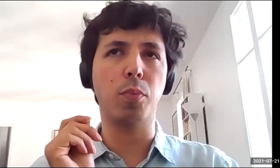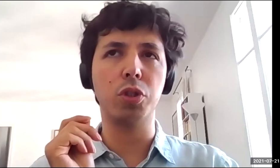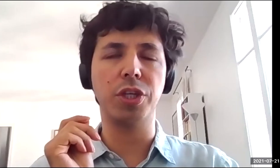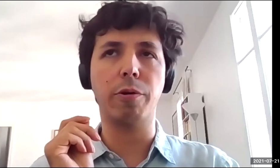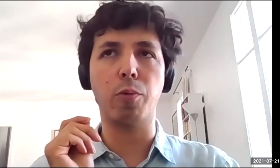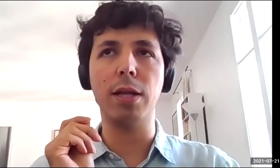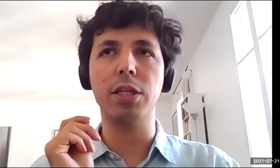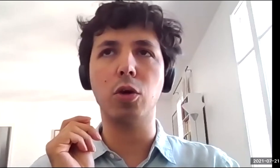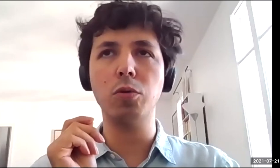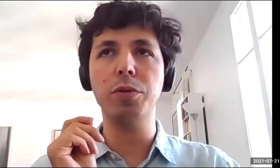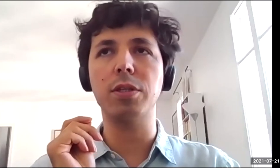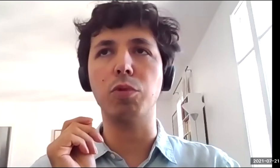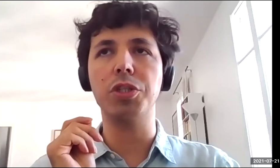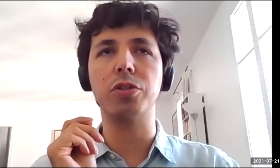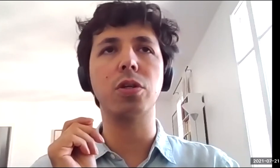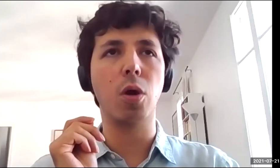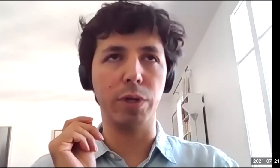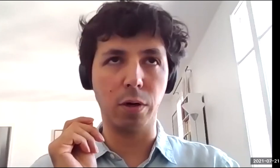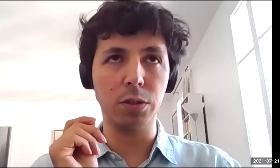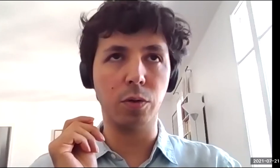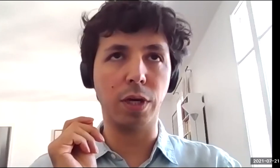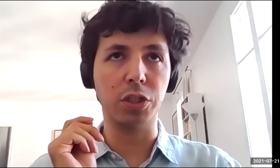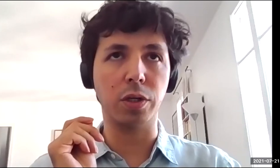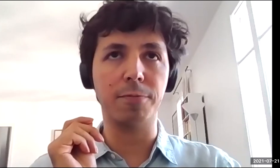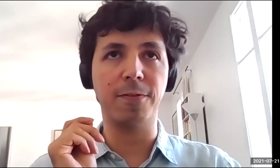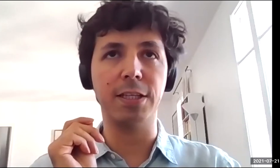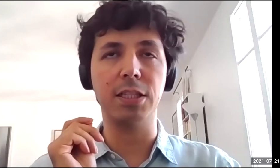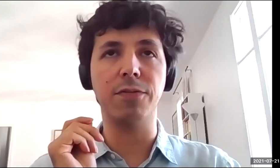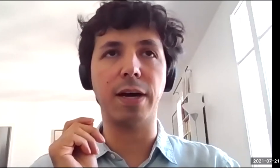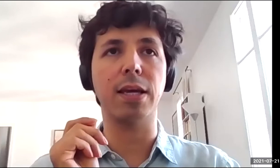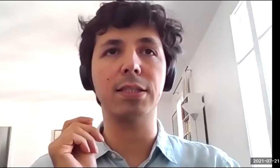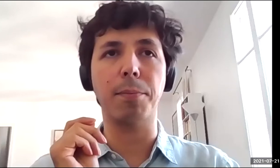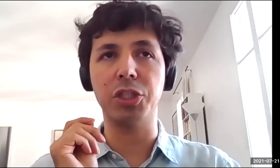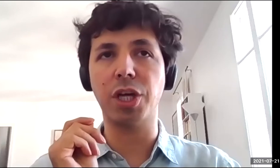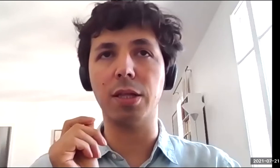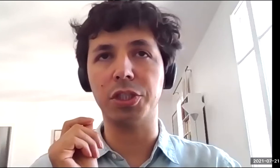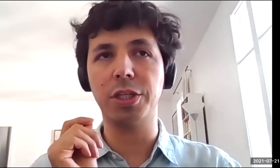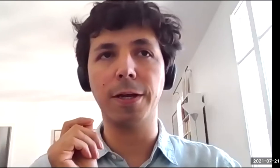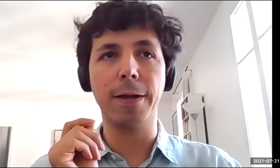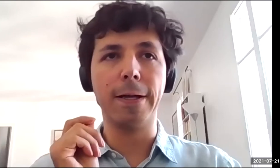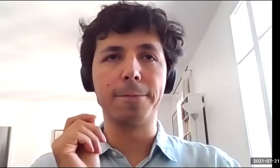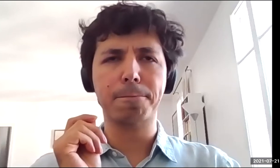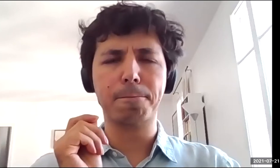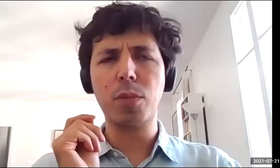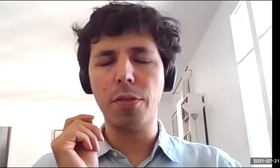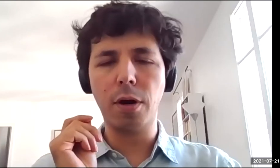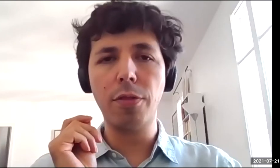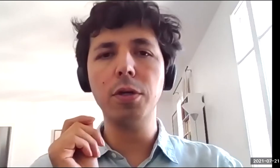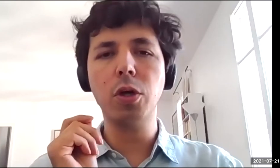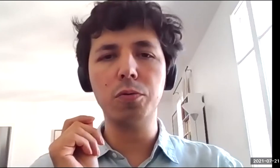for girls to attend school and learn. Leading to transformational change. It supports